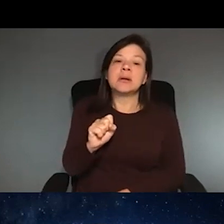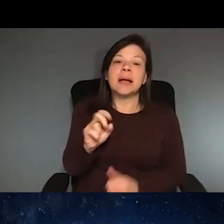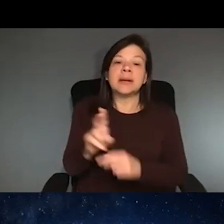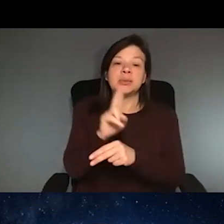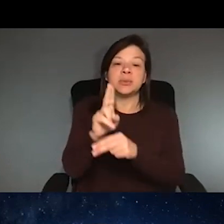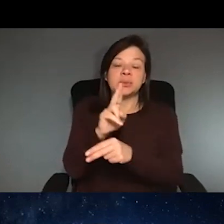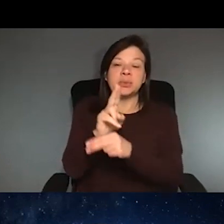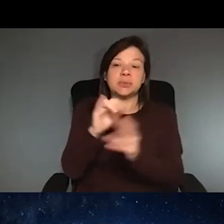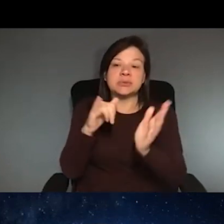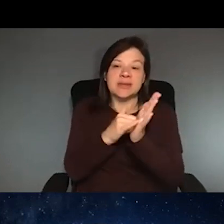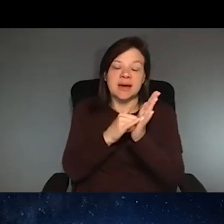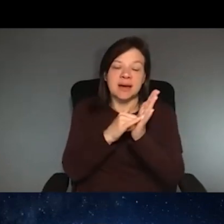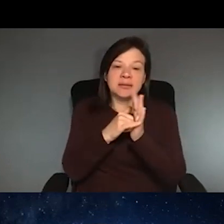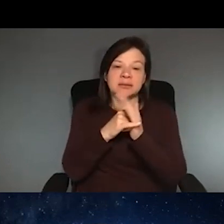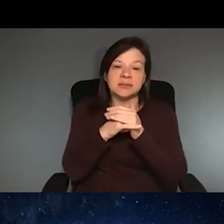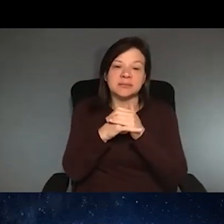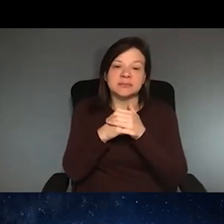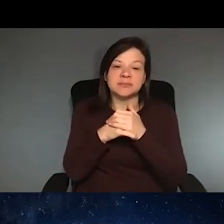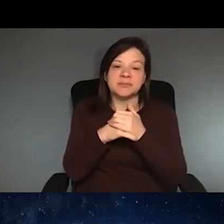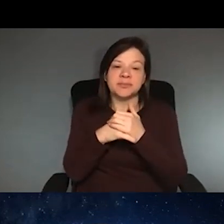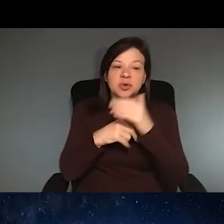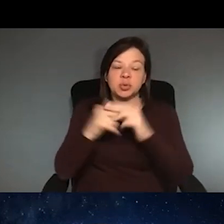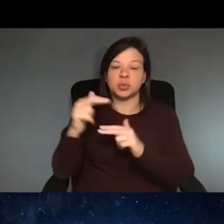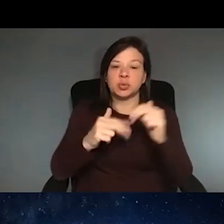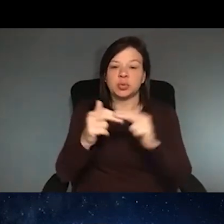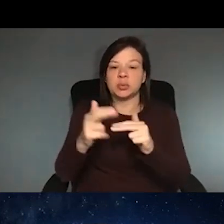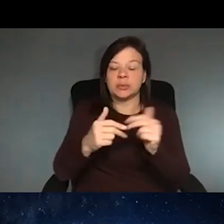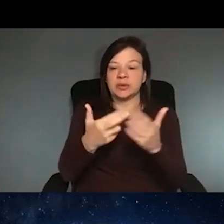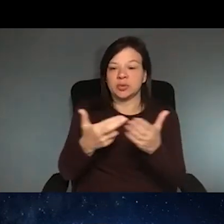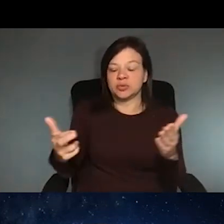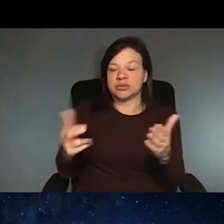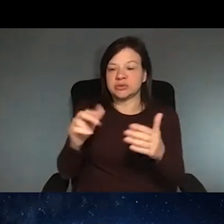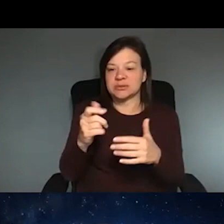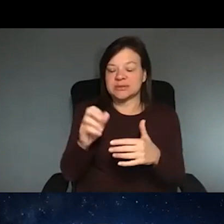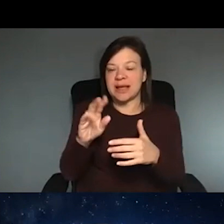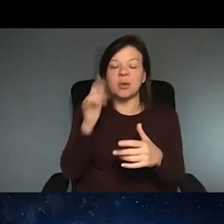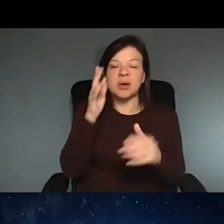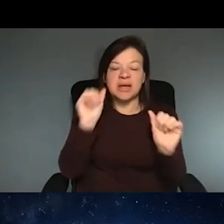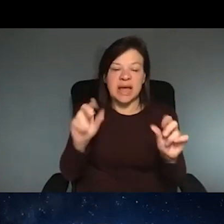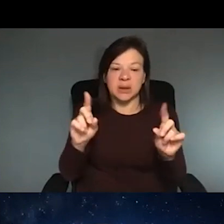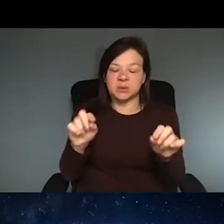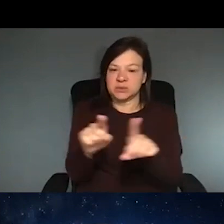TO BUILD A RESOURCE GALLERY YOU CAN DO THE EXACT SAME